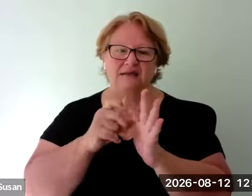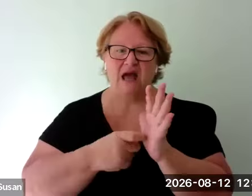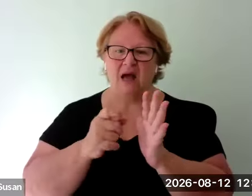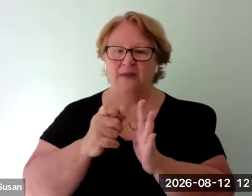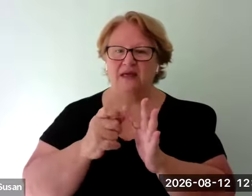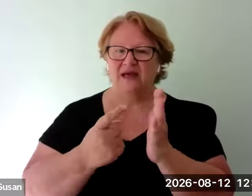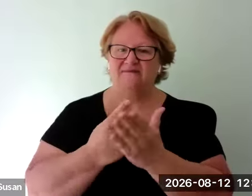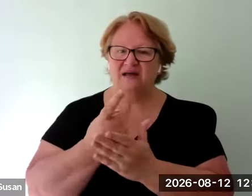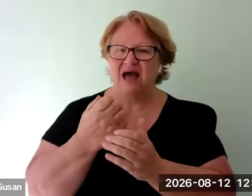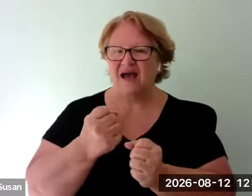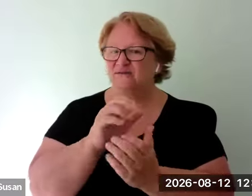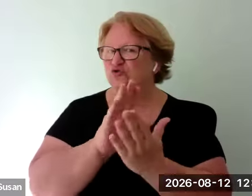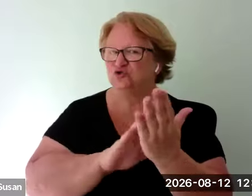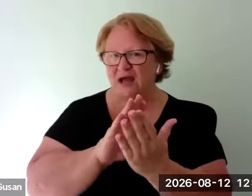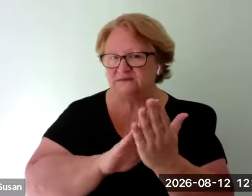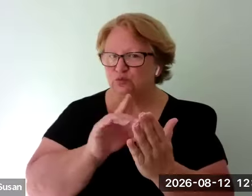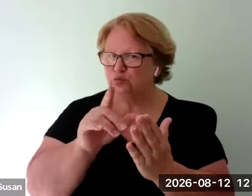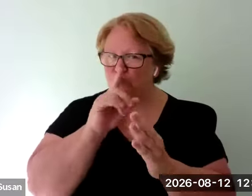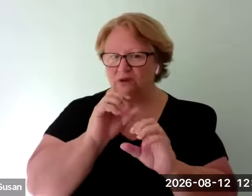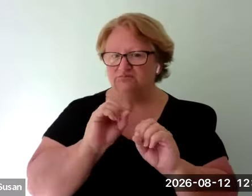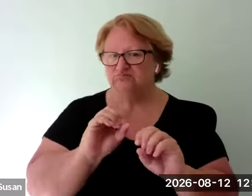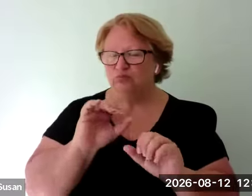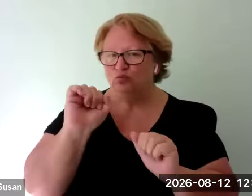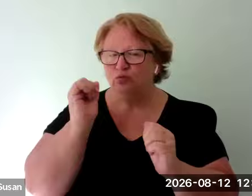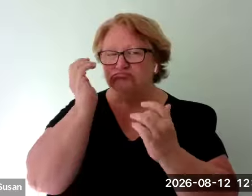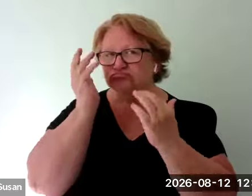the captions, et cetera, you can do that. Like all NDRP